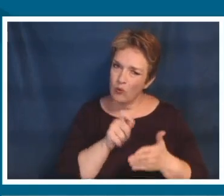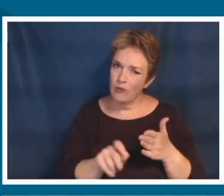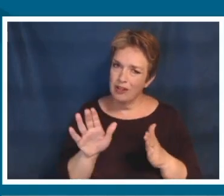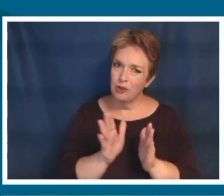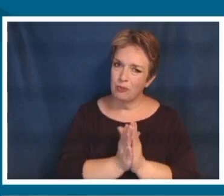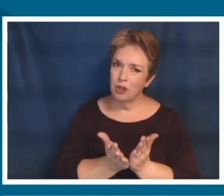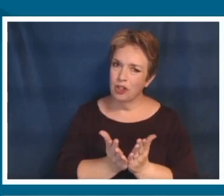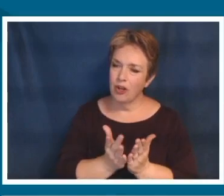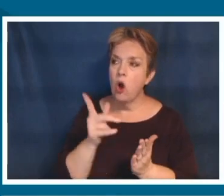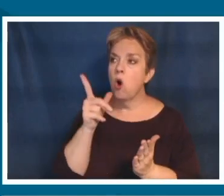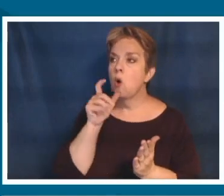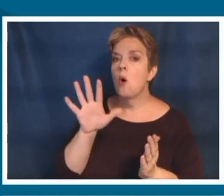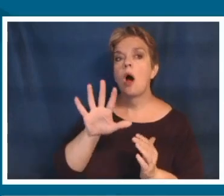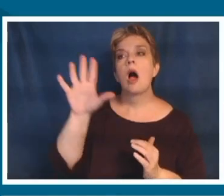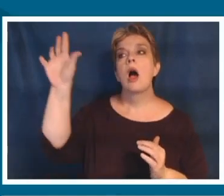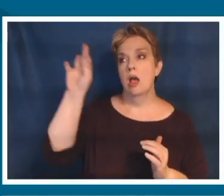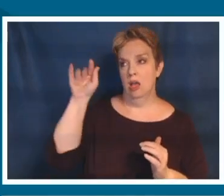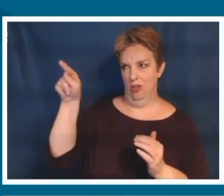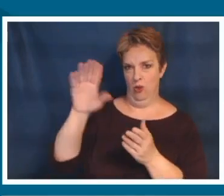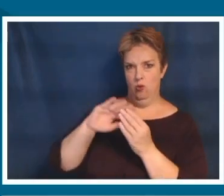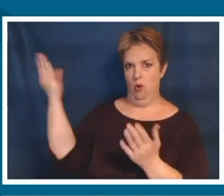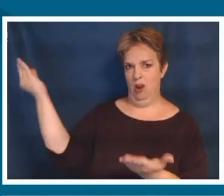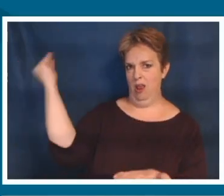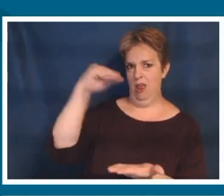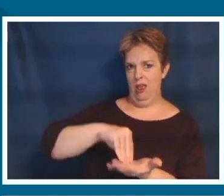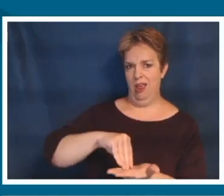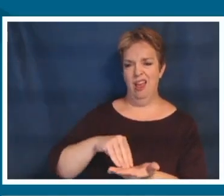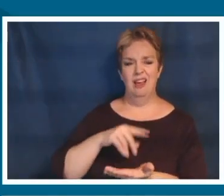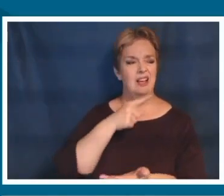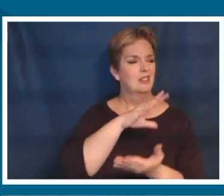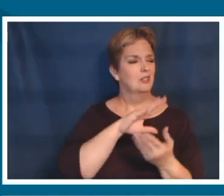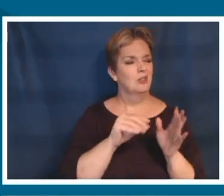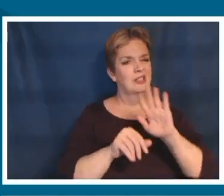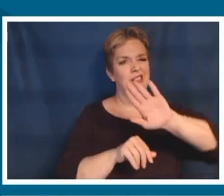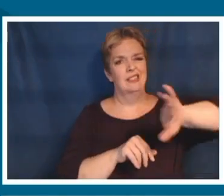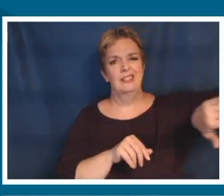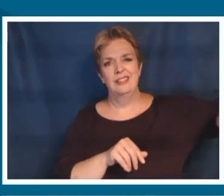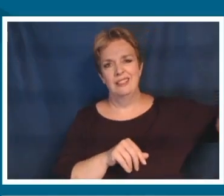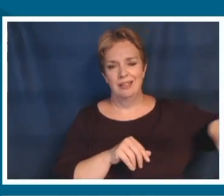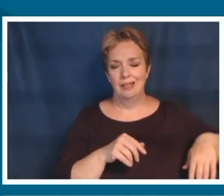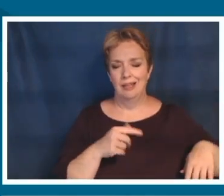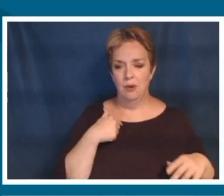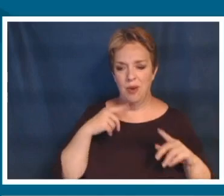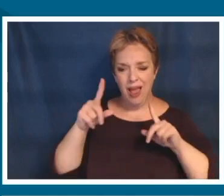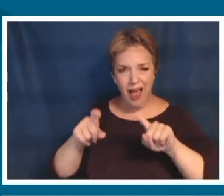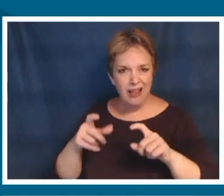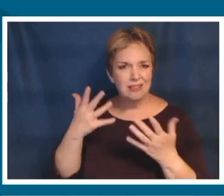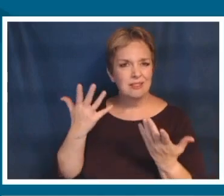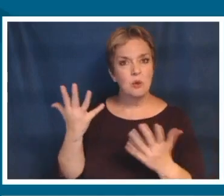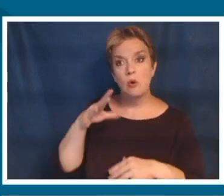story or what what are you you know required to study as a fifth grader in social